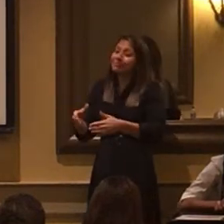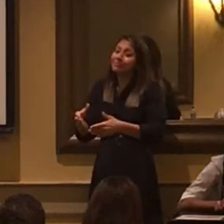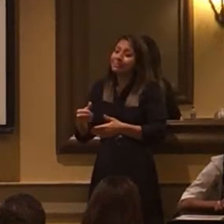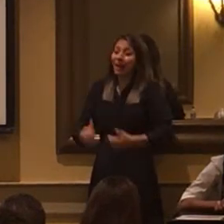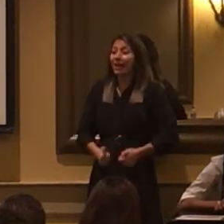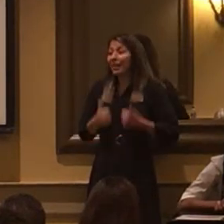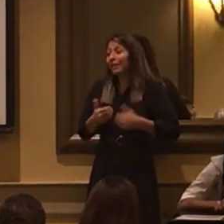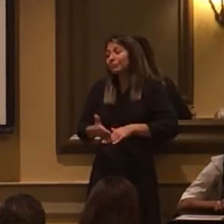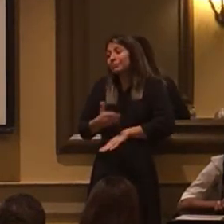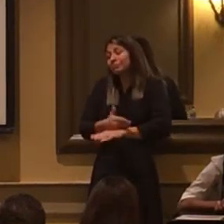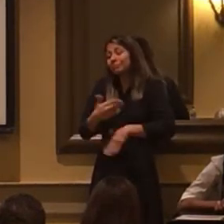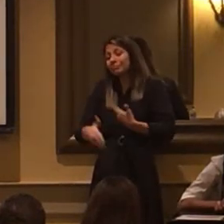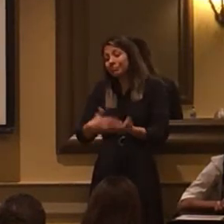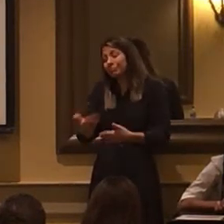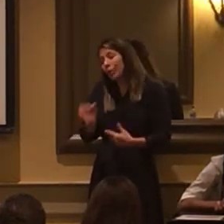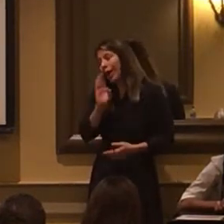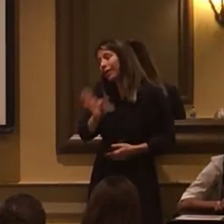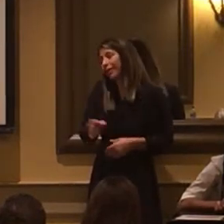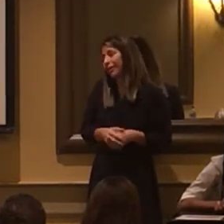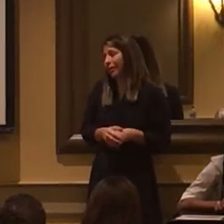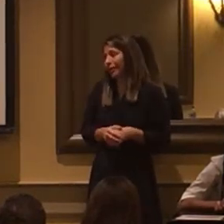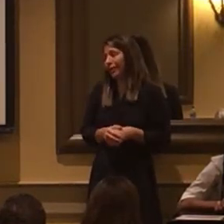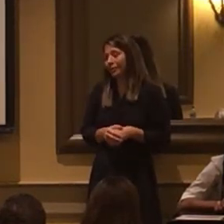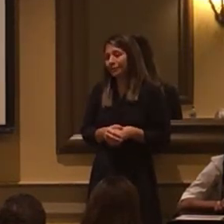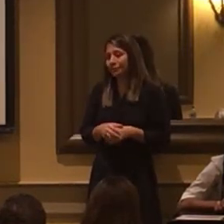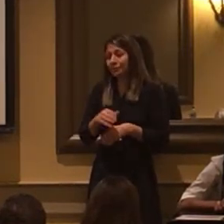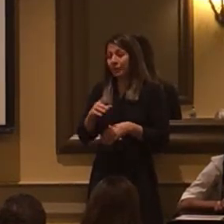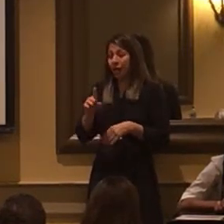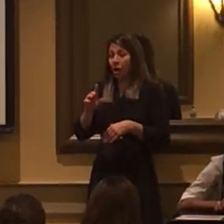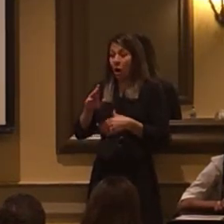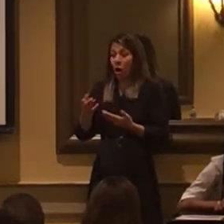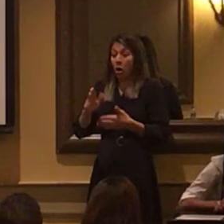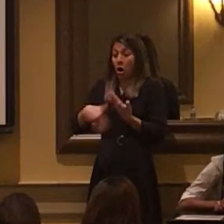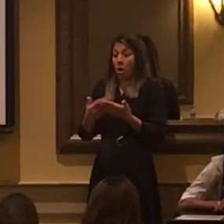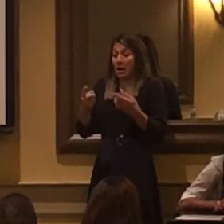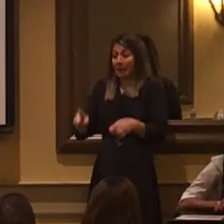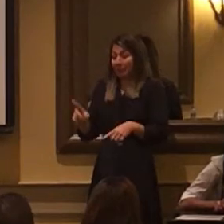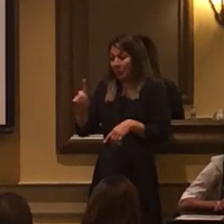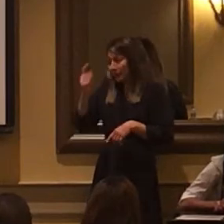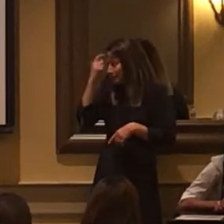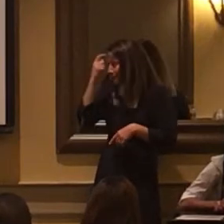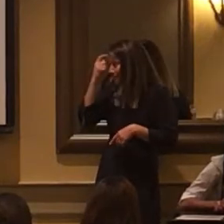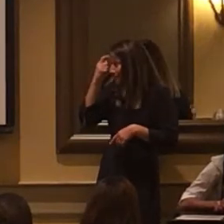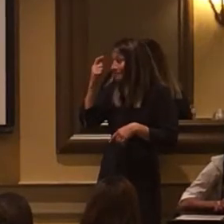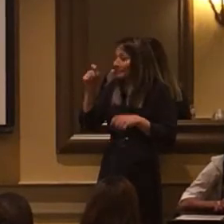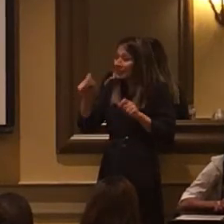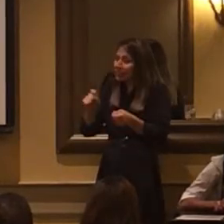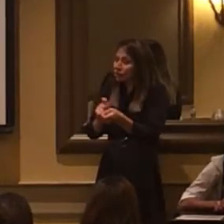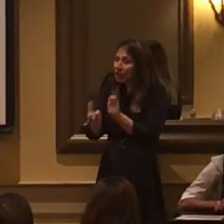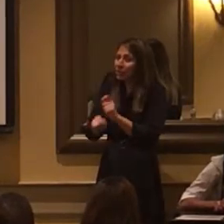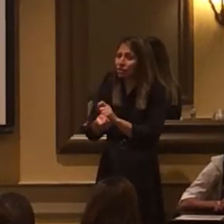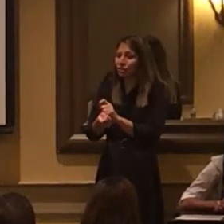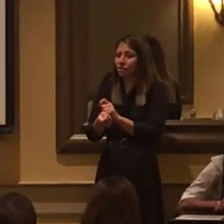You know, it's all in the mind and how they .